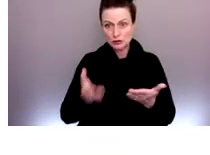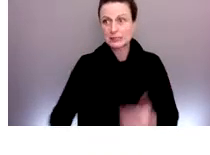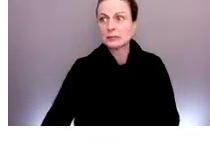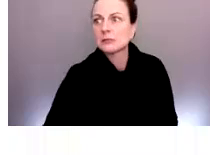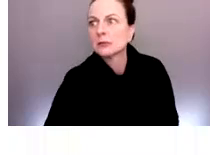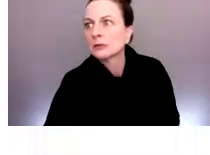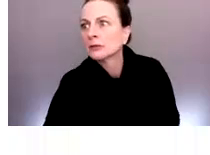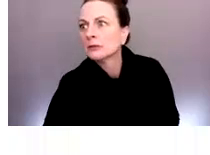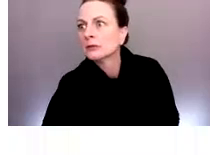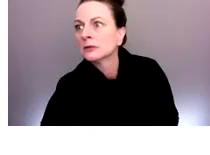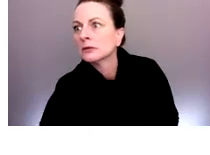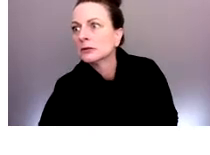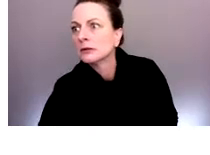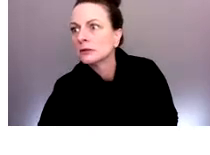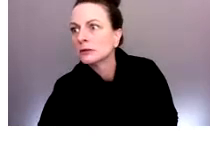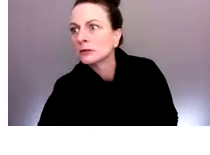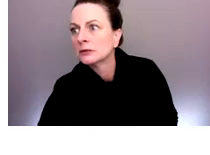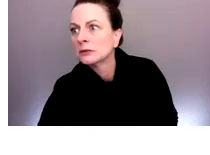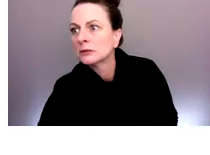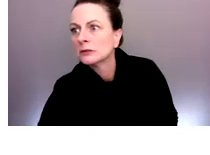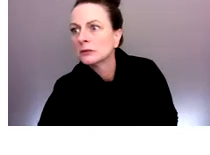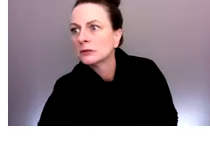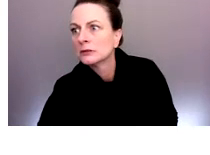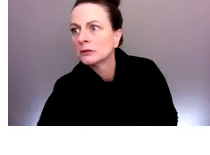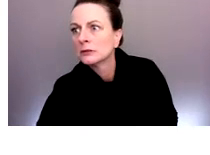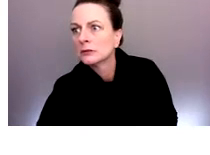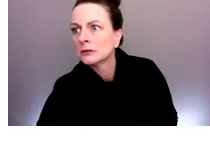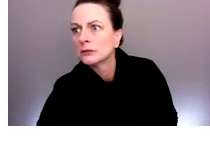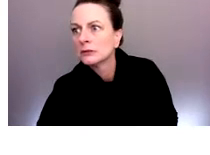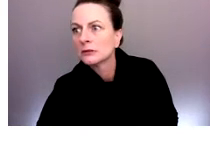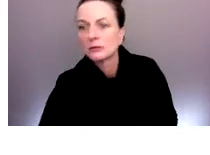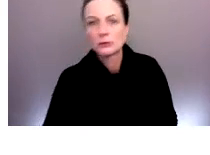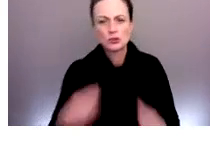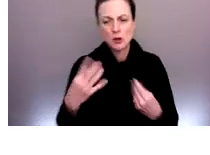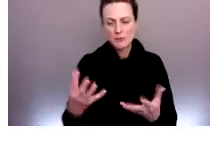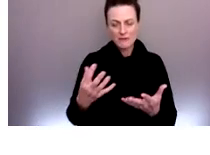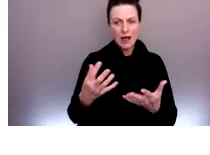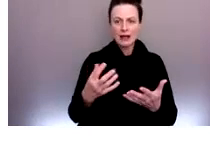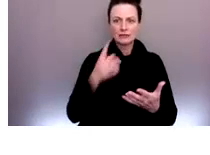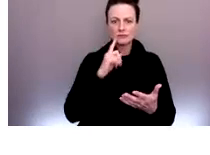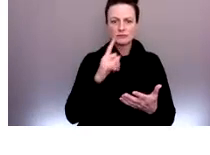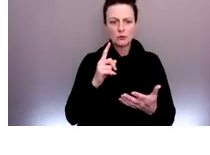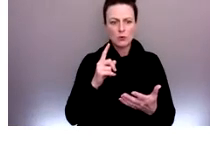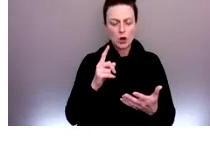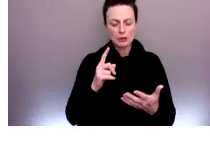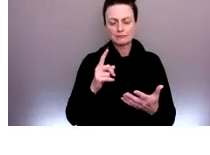to provide services to the American Indian vocational rehabilitation services projects.